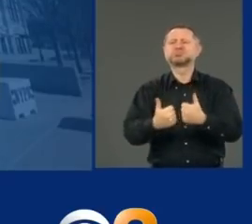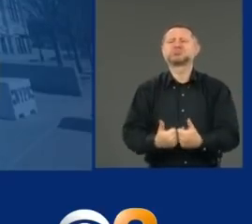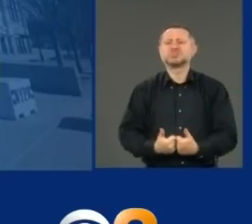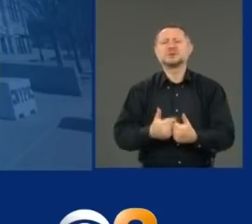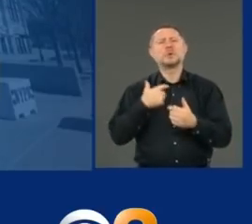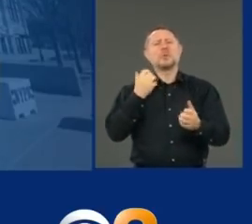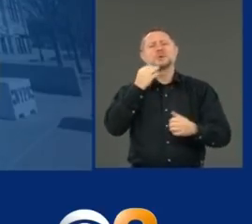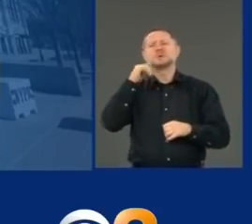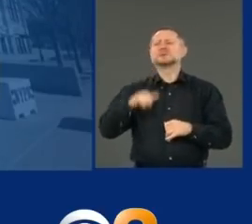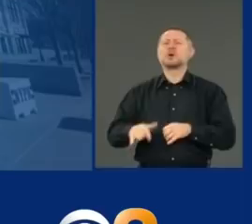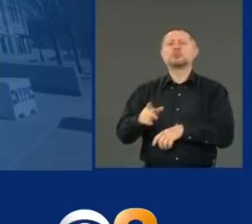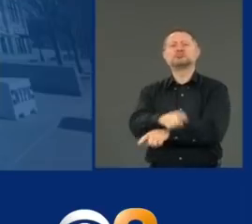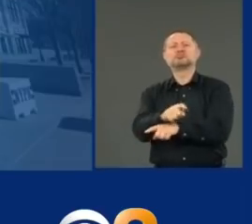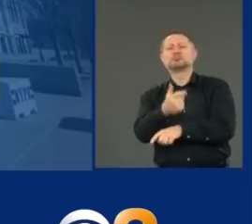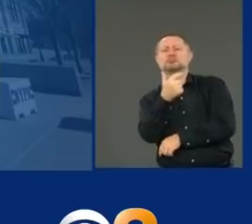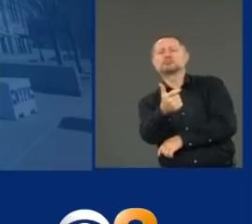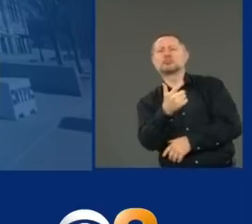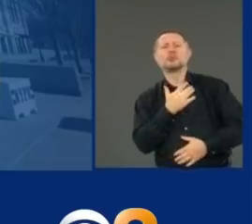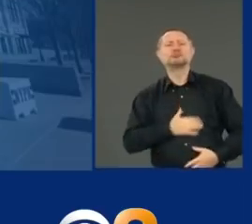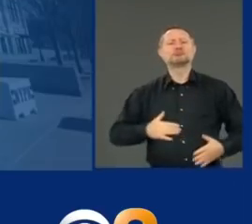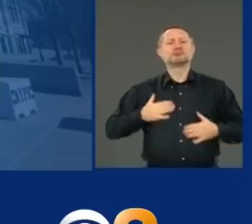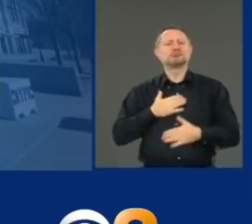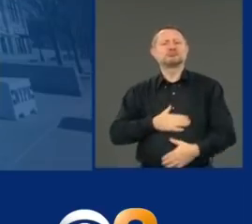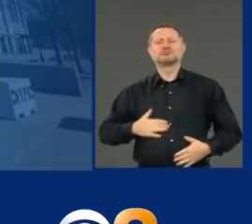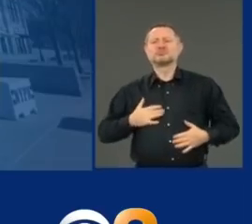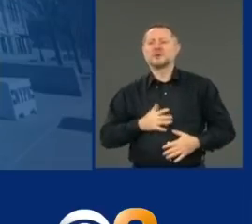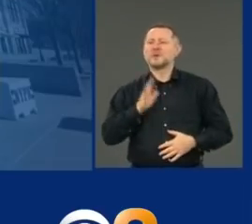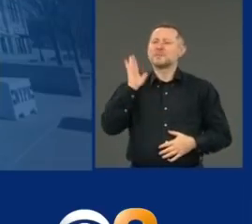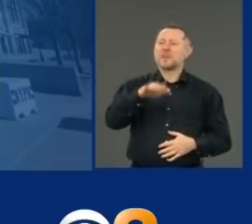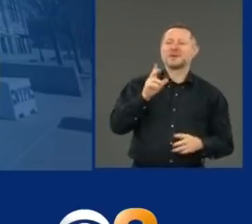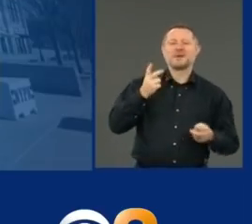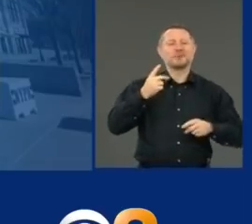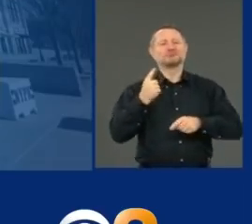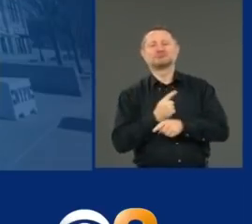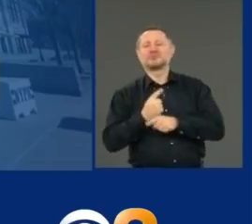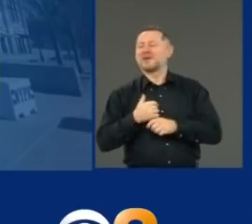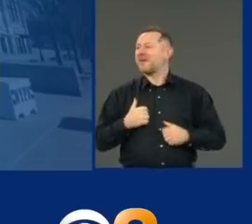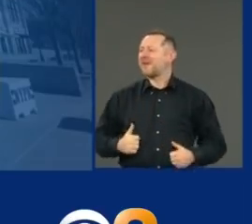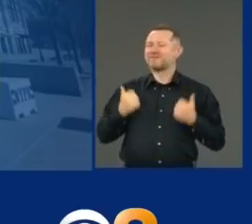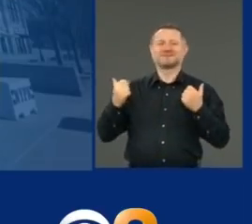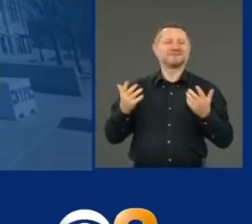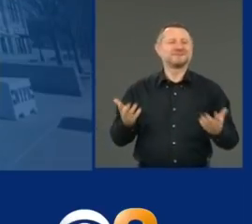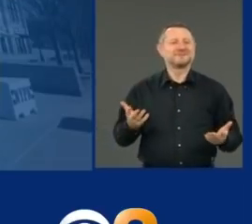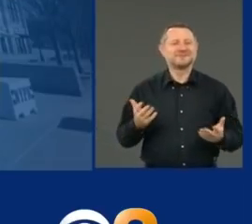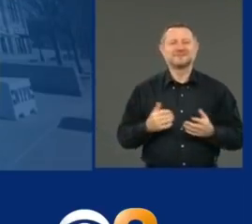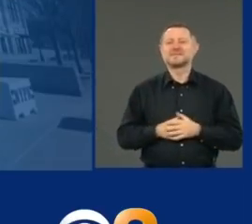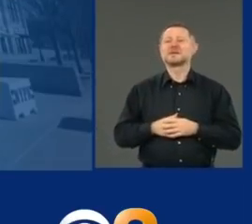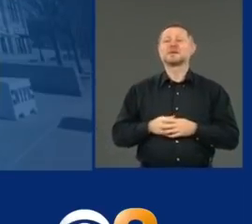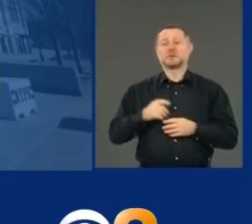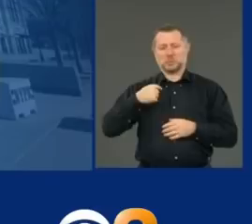TRAINING CAMPS. I BELIEVE SPORTS CAN COME BACK WITHOUT HAVING PEOPLE IN THE STADIUM AND THE ARENA, DO IT. WORK IT OUT AND WE WANT YOU UP AND WE WANT PEOPLE TO BE ABLE TO WATCH SPORTS. PEOPLE ARE STILL HOME AND HE